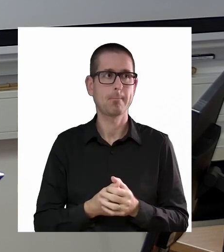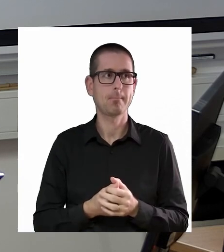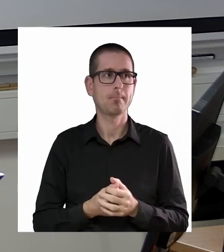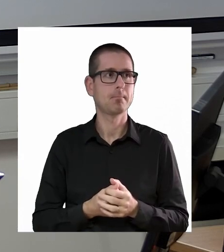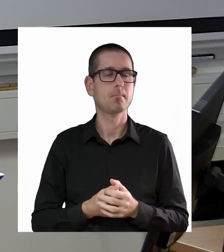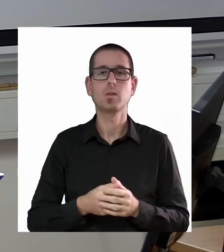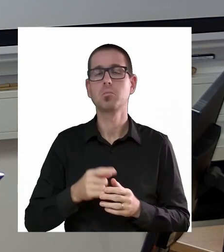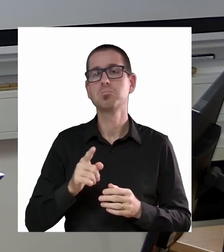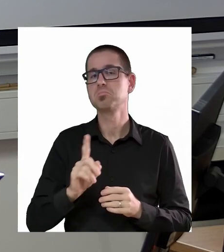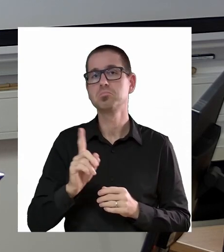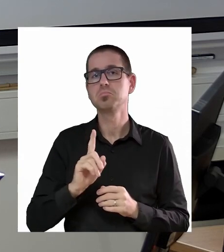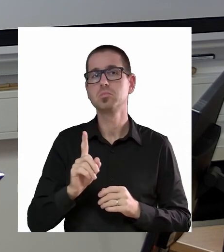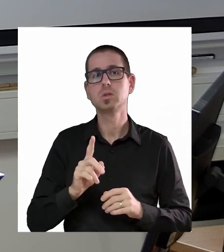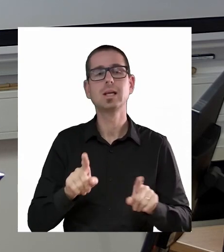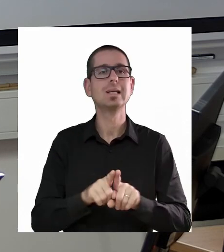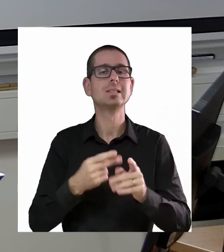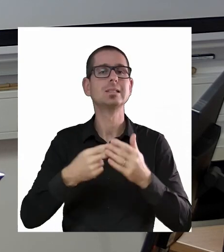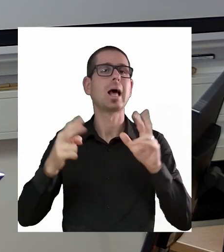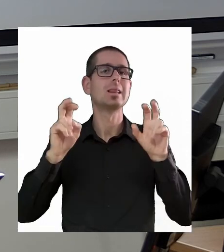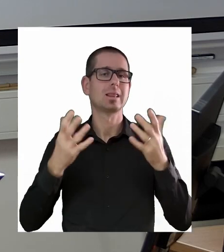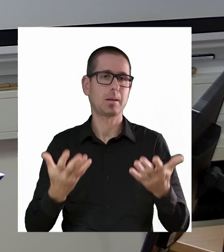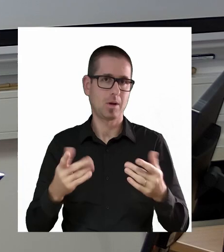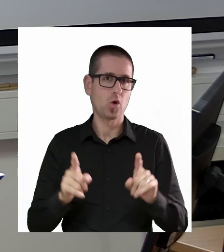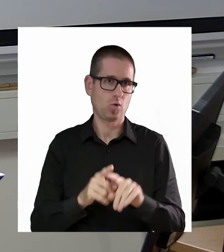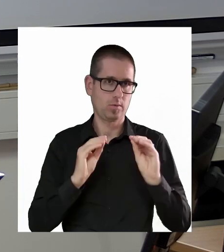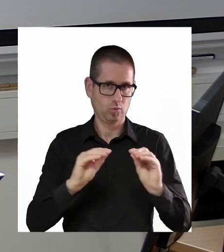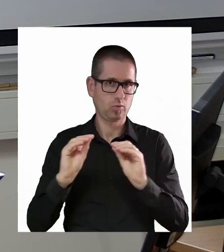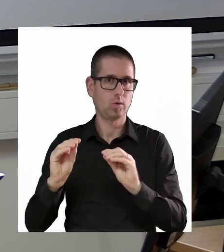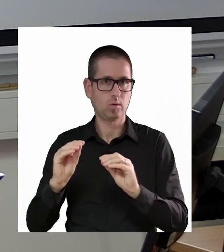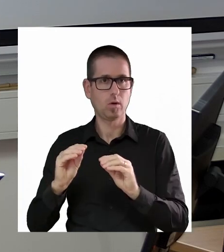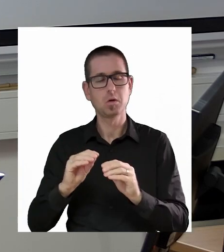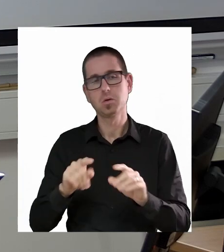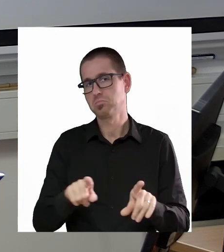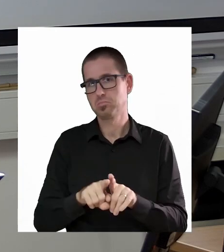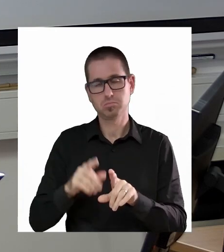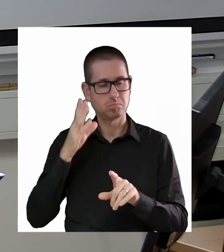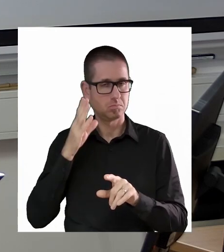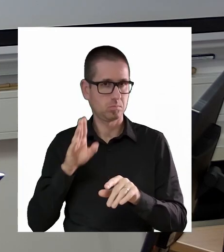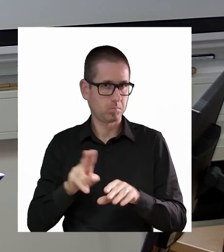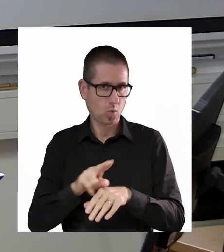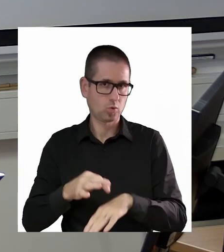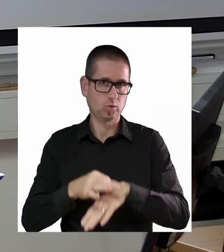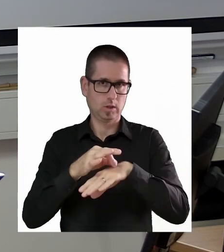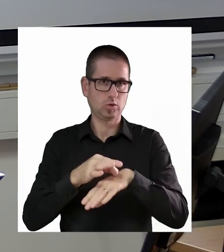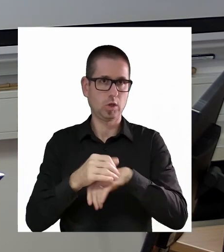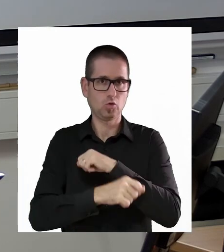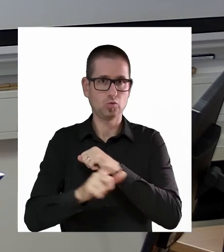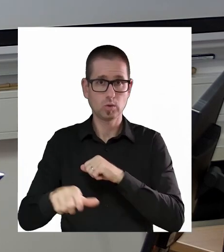Of course it's not the same topic as the teaching the normal students. We teach that students as a topic which